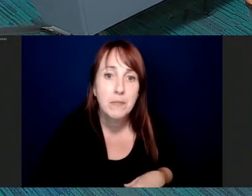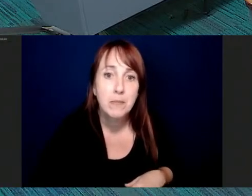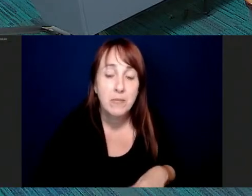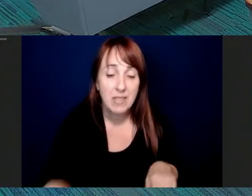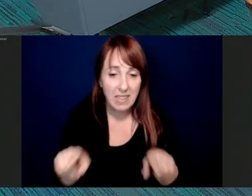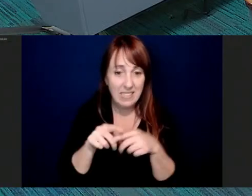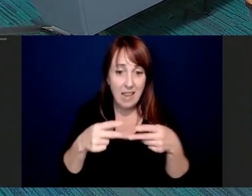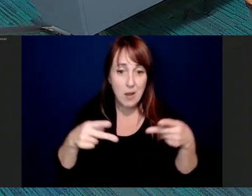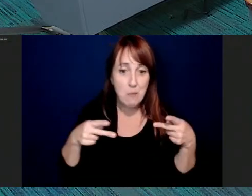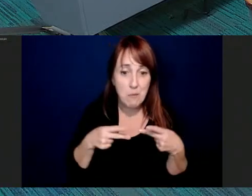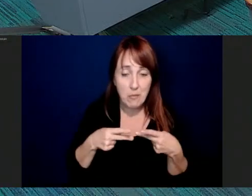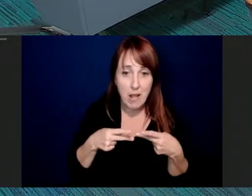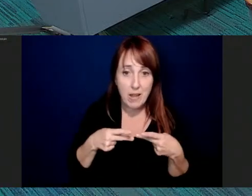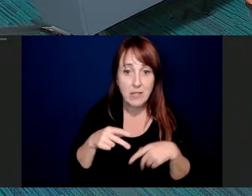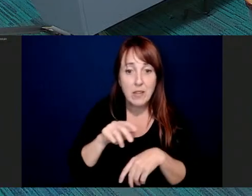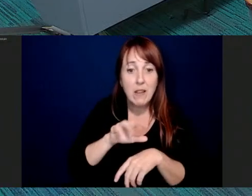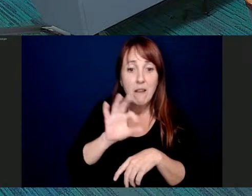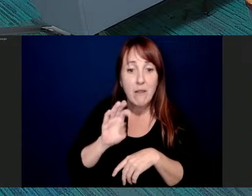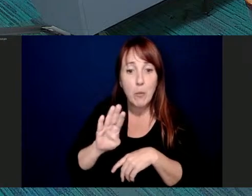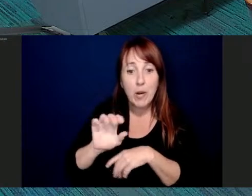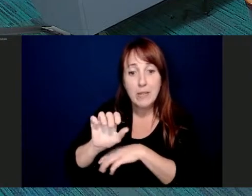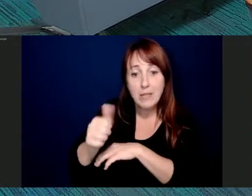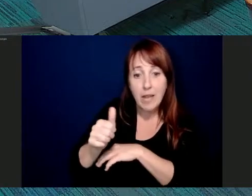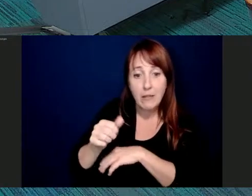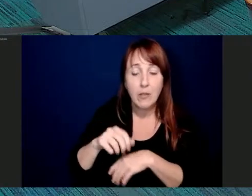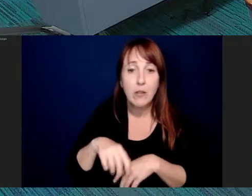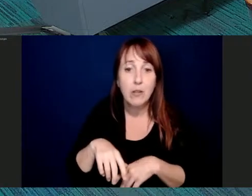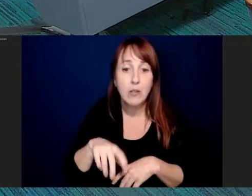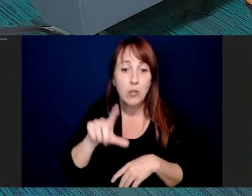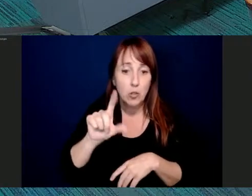2 20 25 at this same conference room.